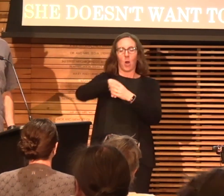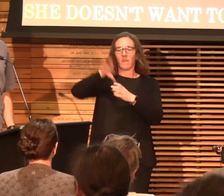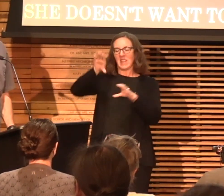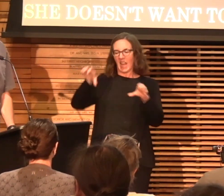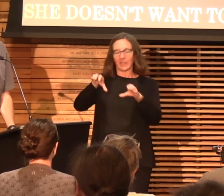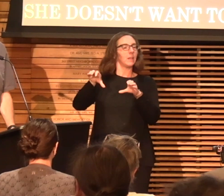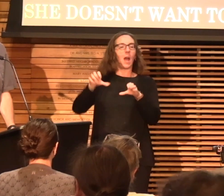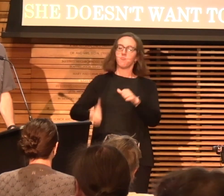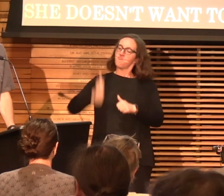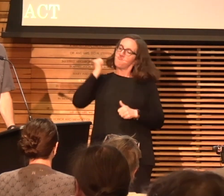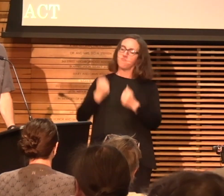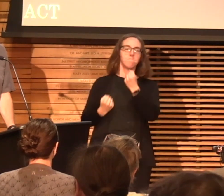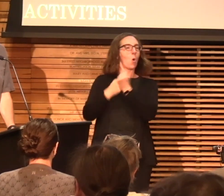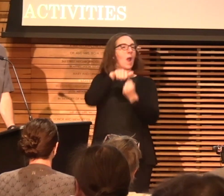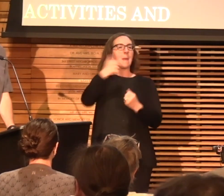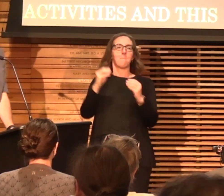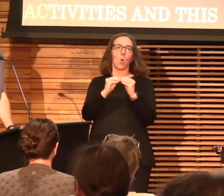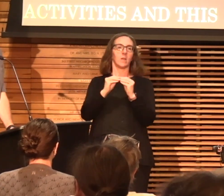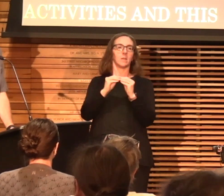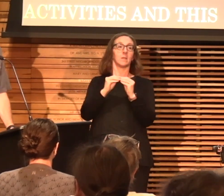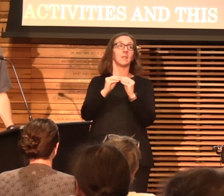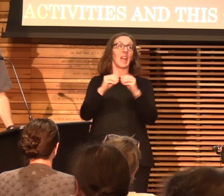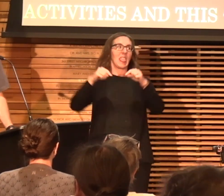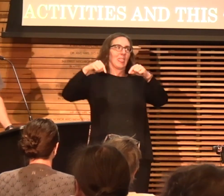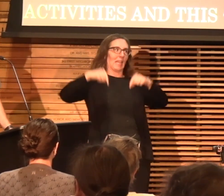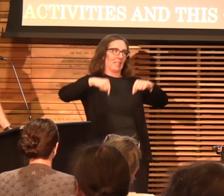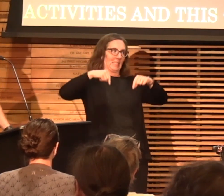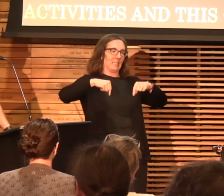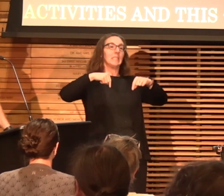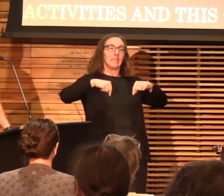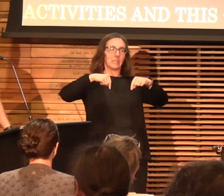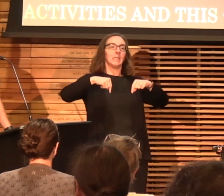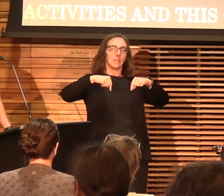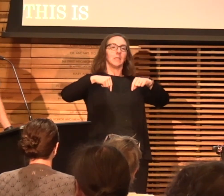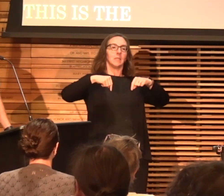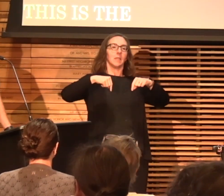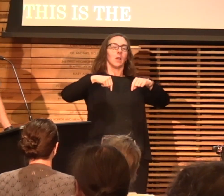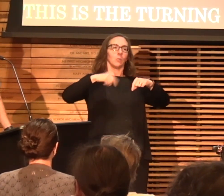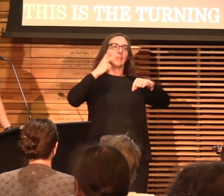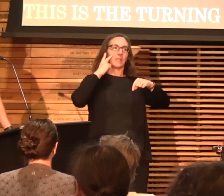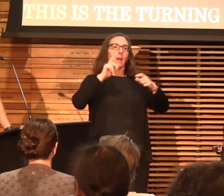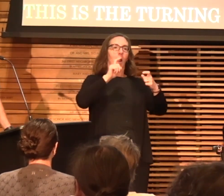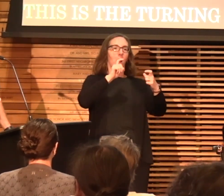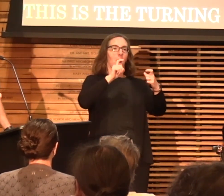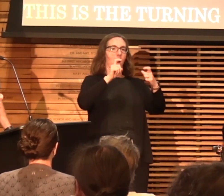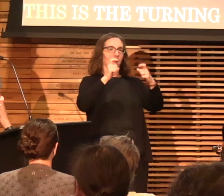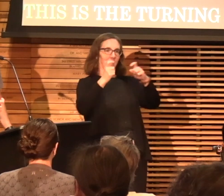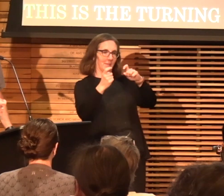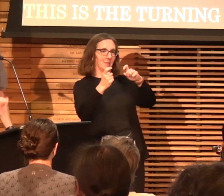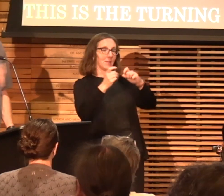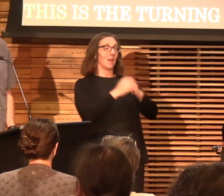And this's the turning point for Helen's relationship with the AFB.